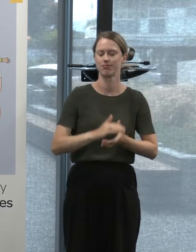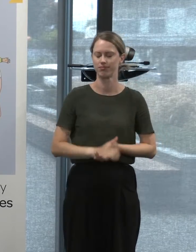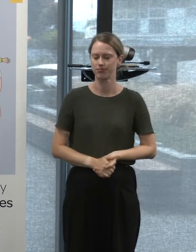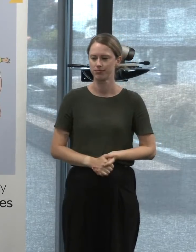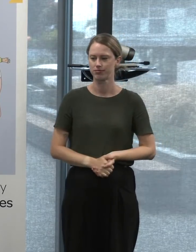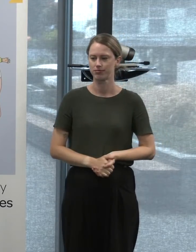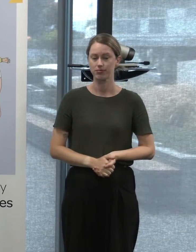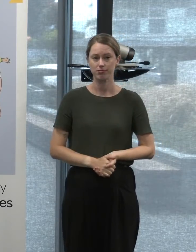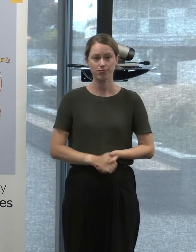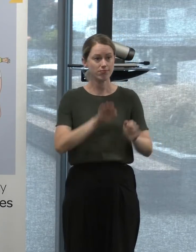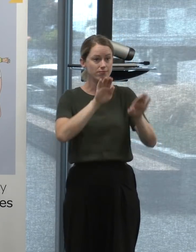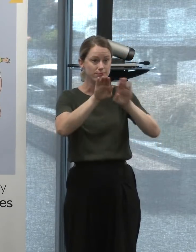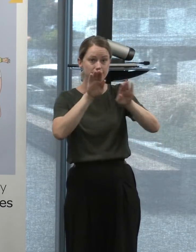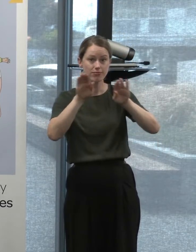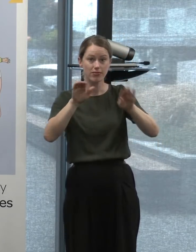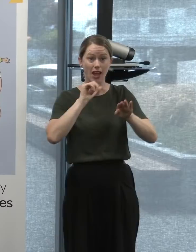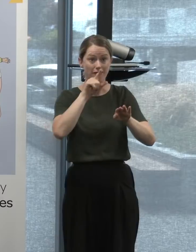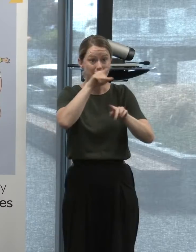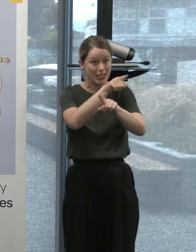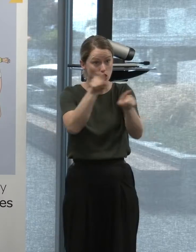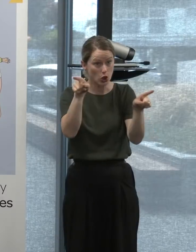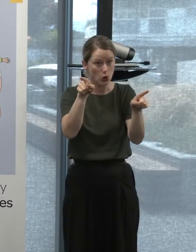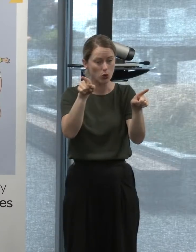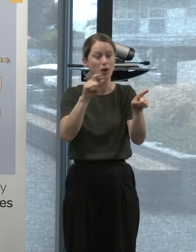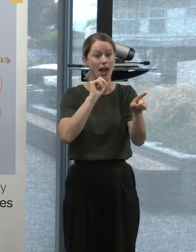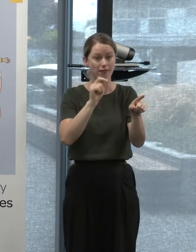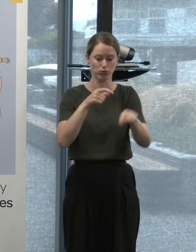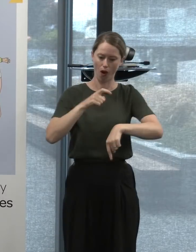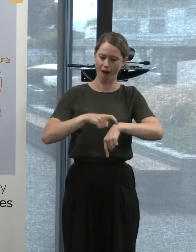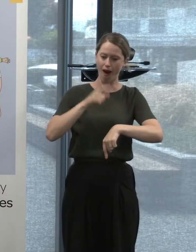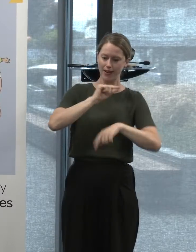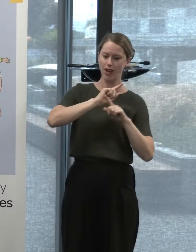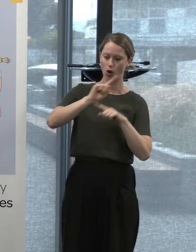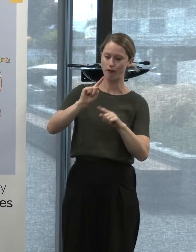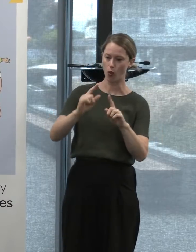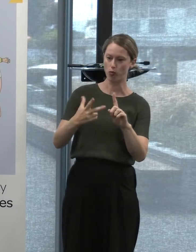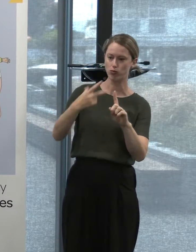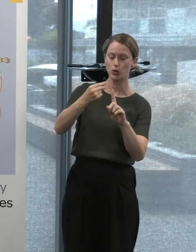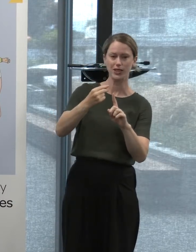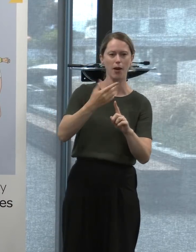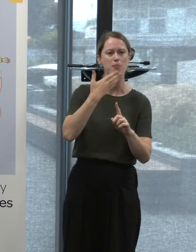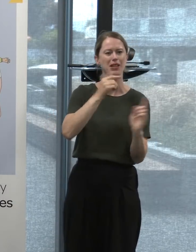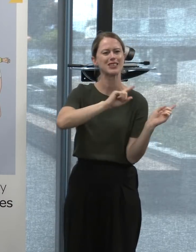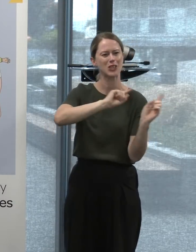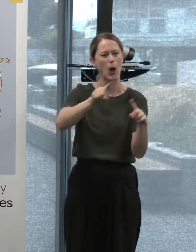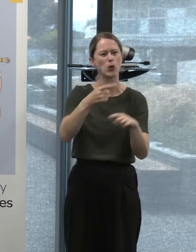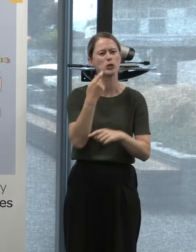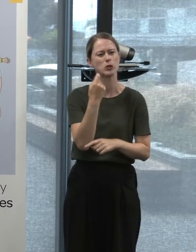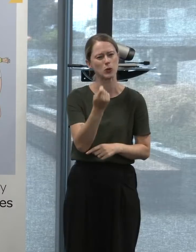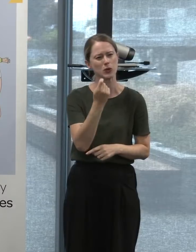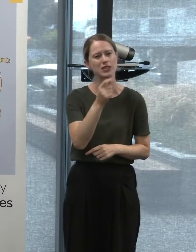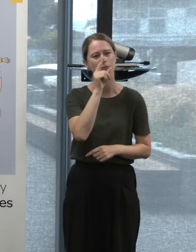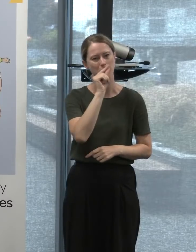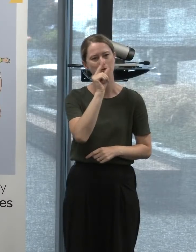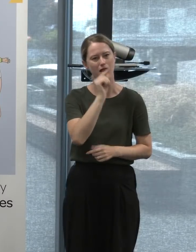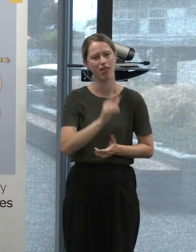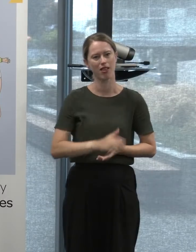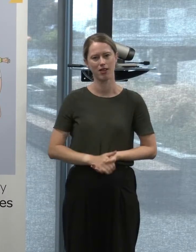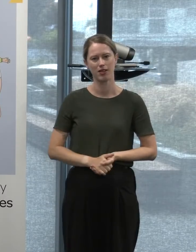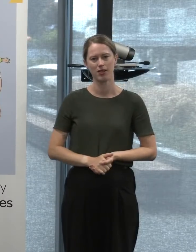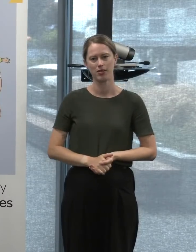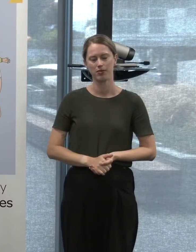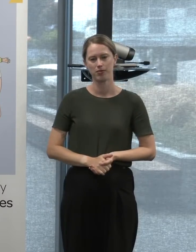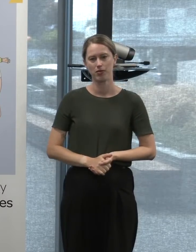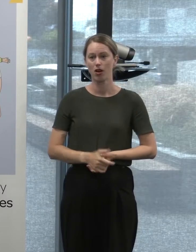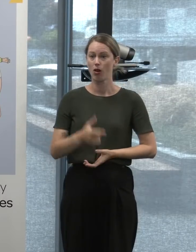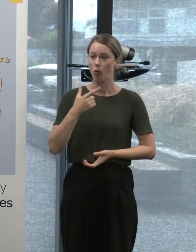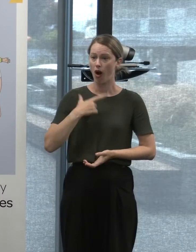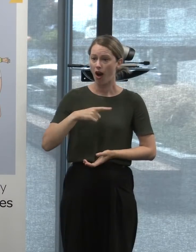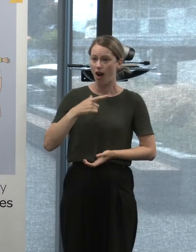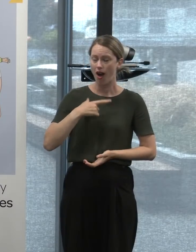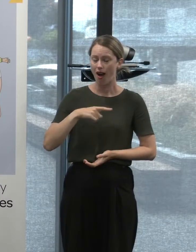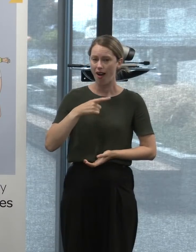there booster as of Friday.